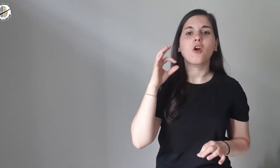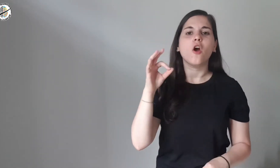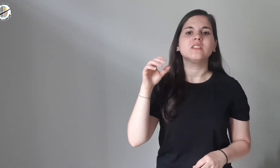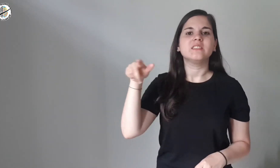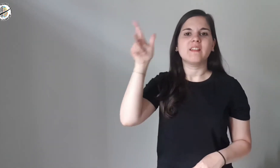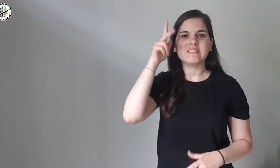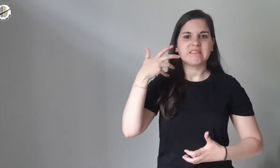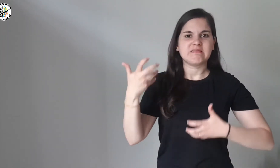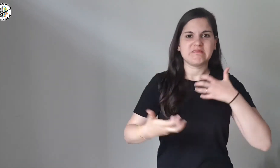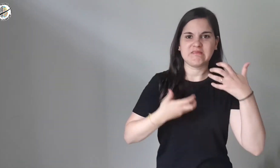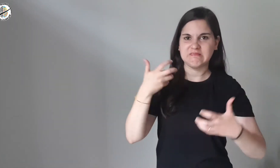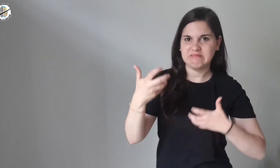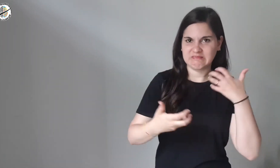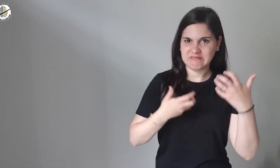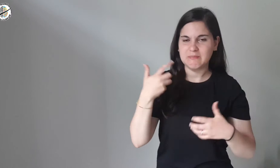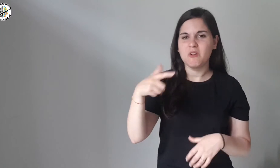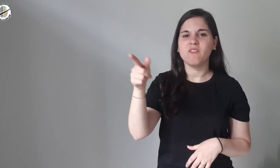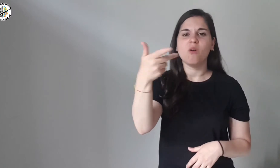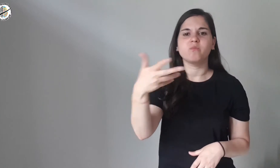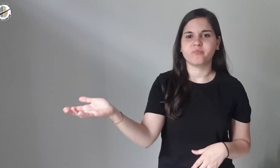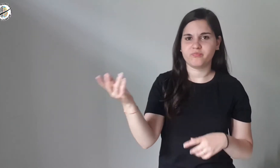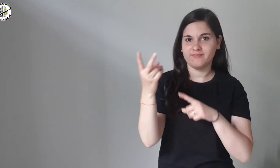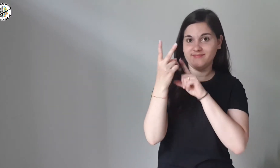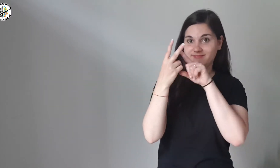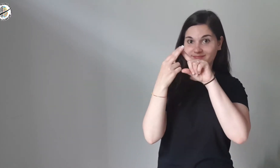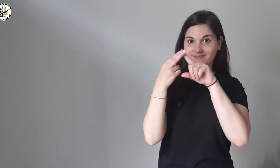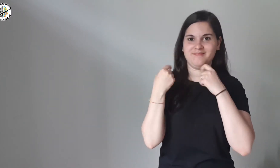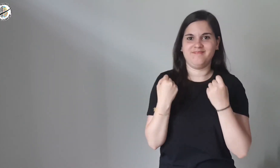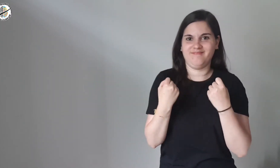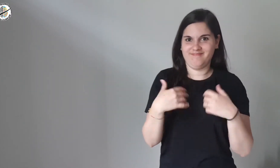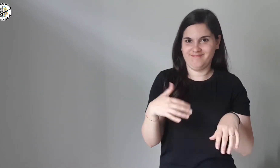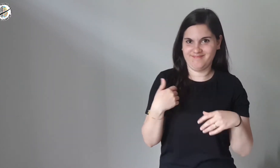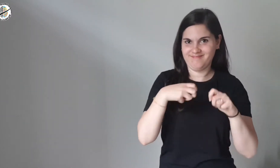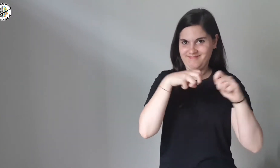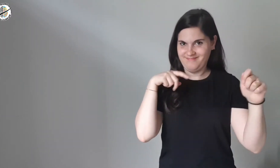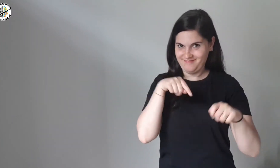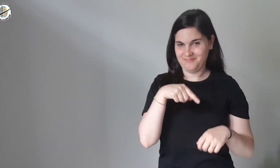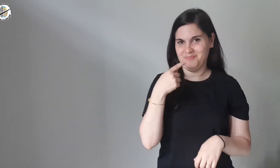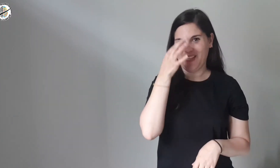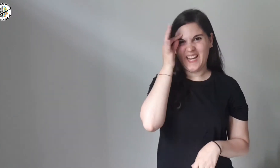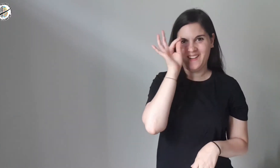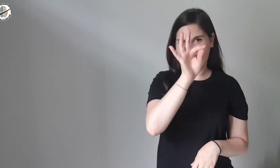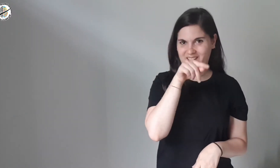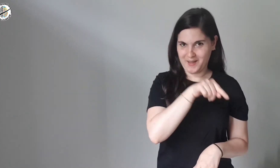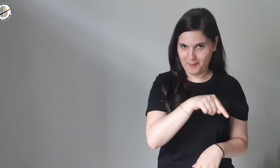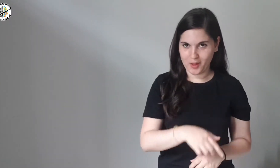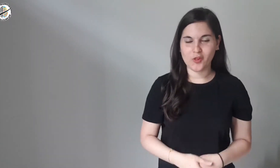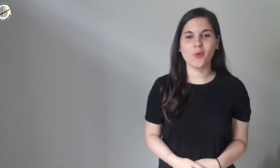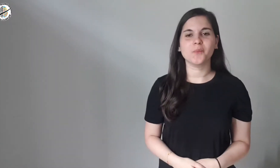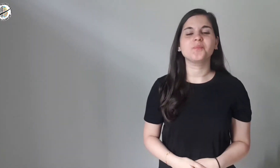so the French gnawed because they remembered their weakness in archery.